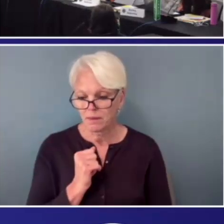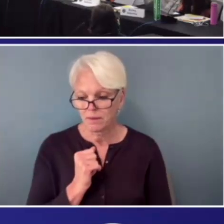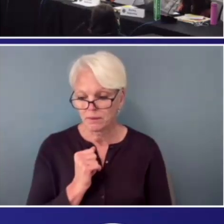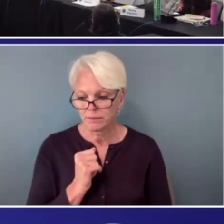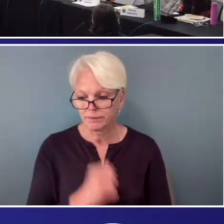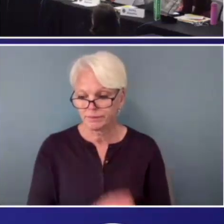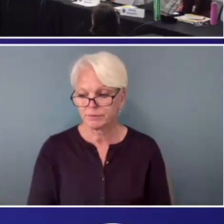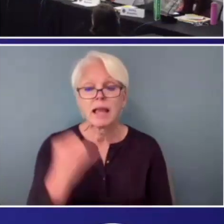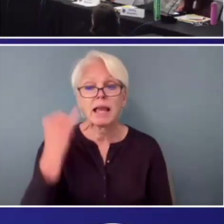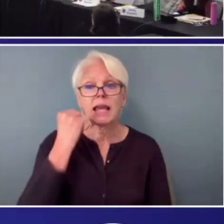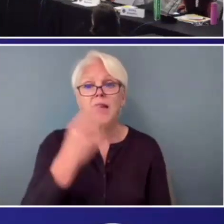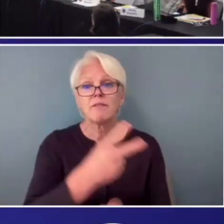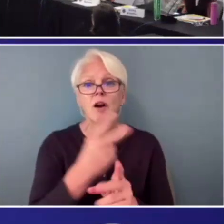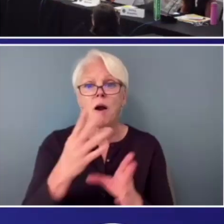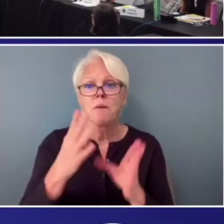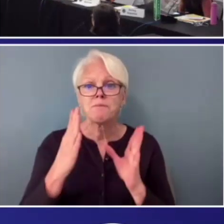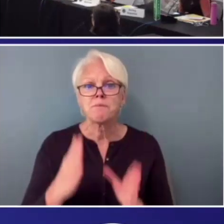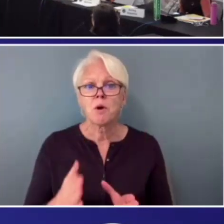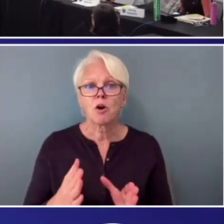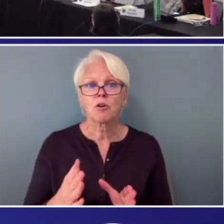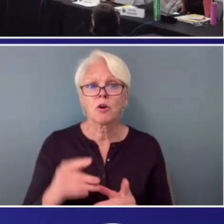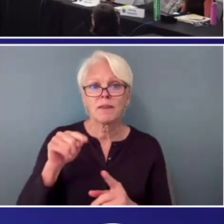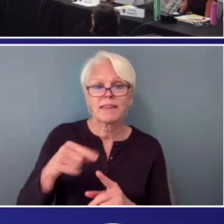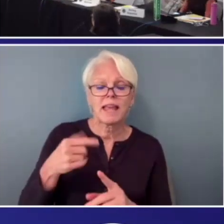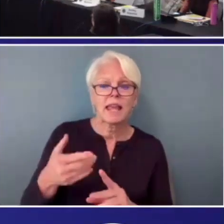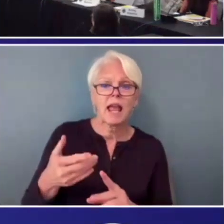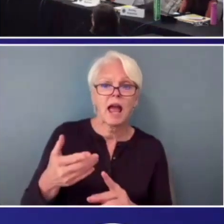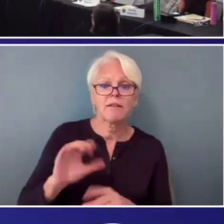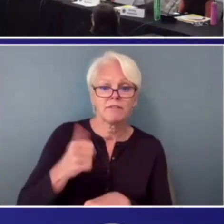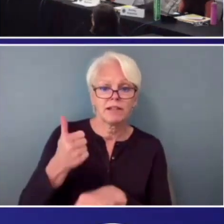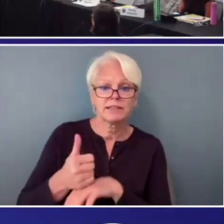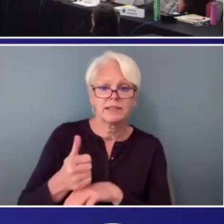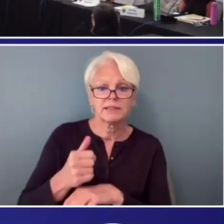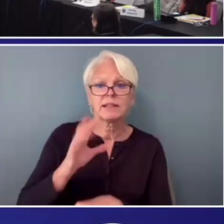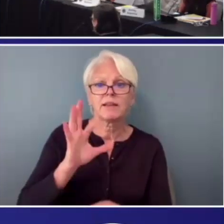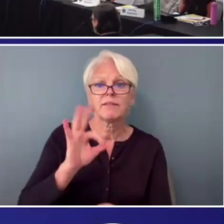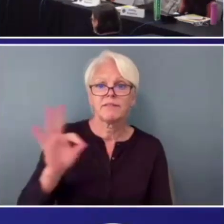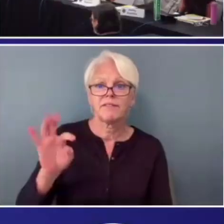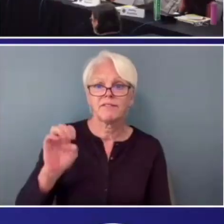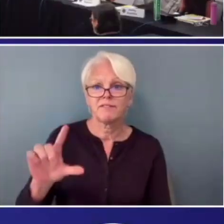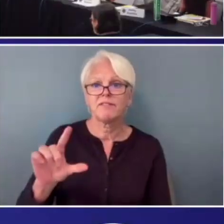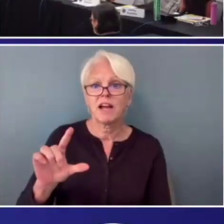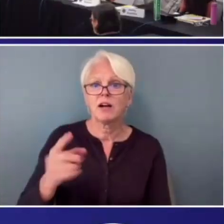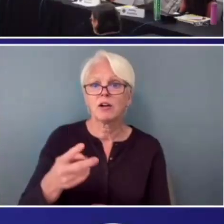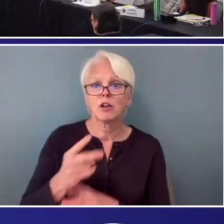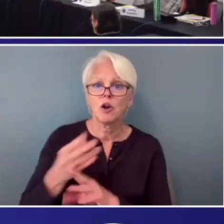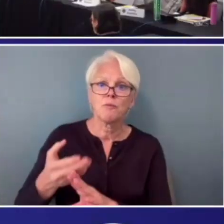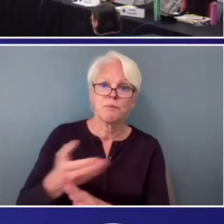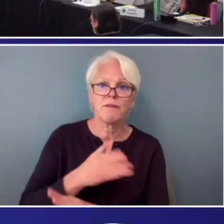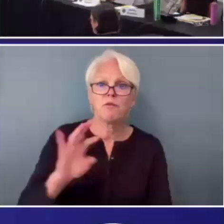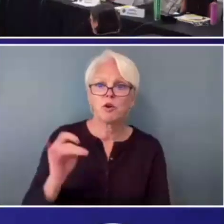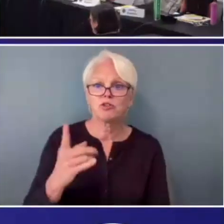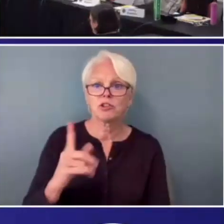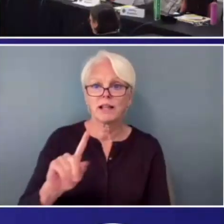so for borrowers who have existing FFEL Loans, so ones that existed before July 1, 2026 and then they take out a Direct Loan